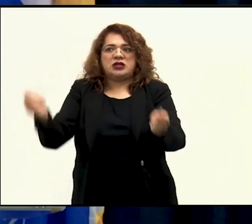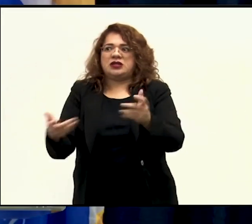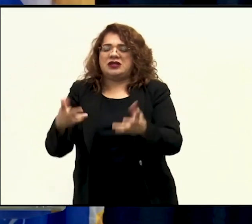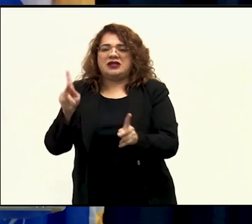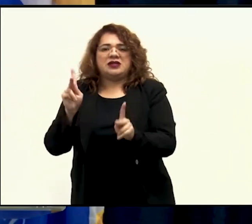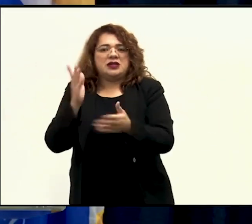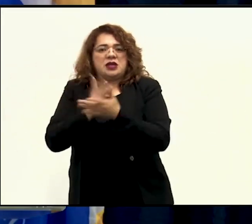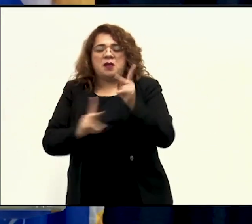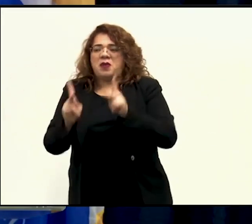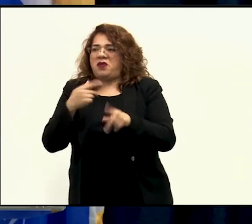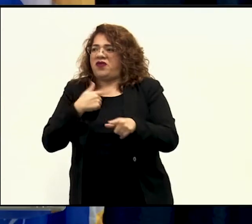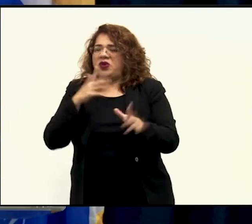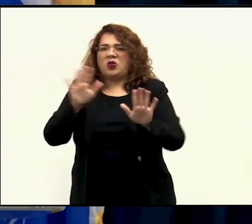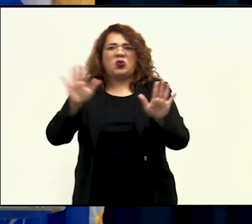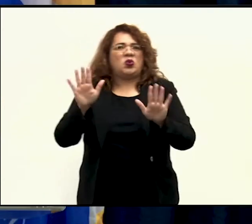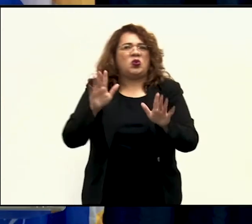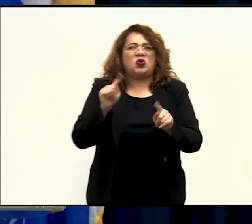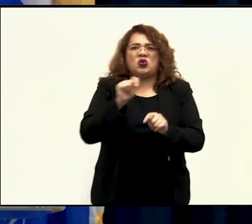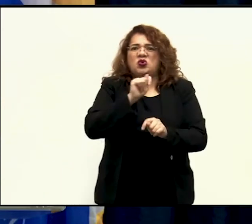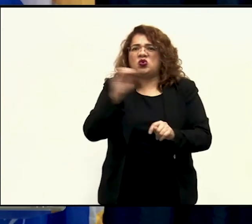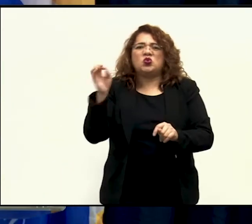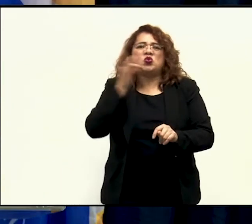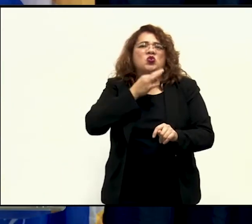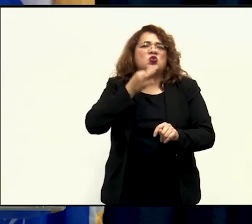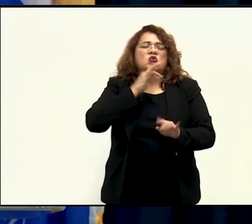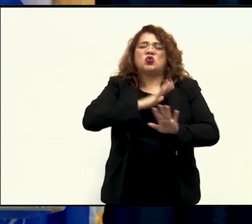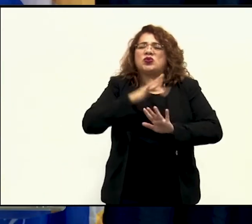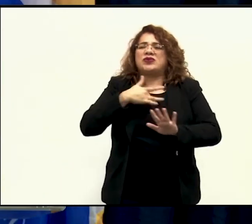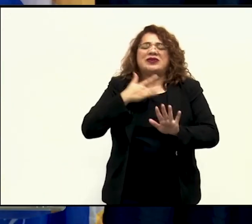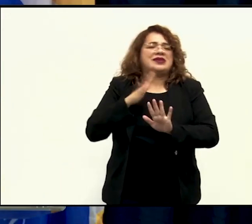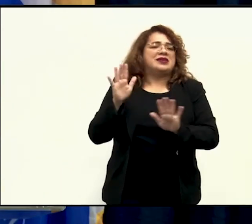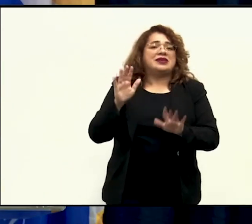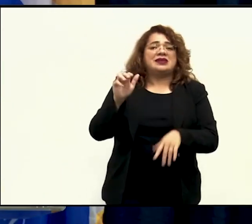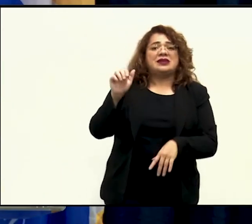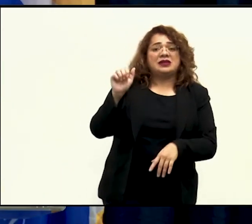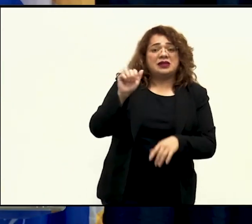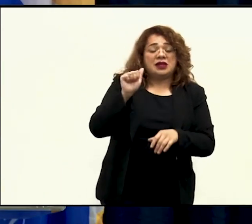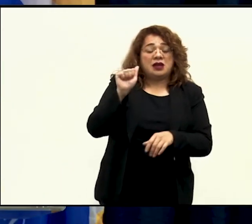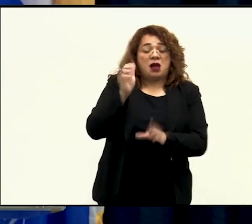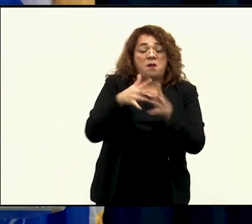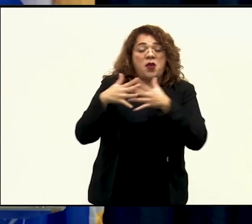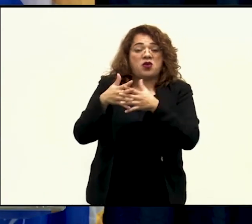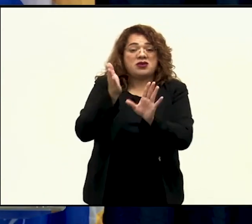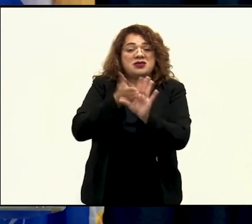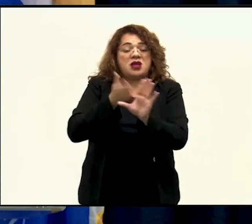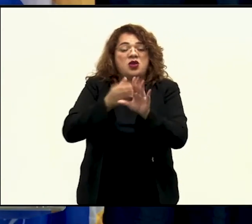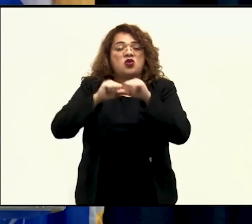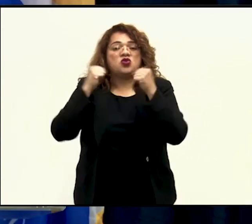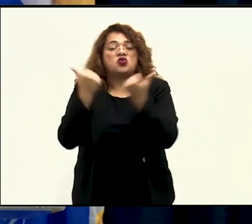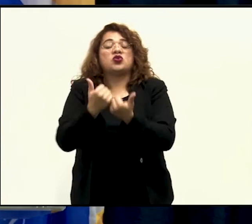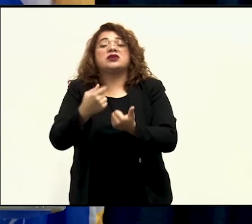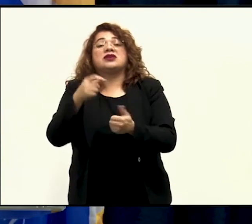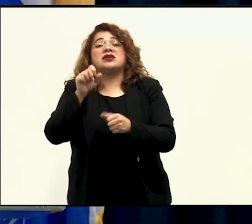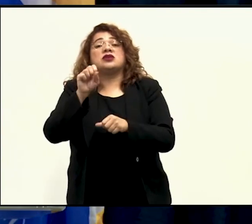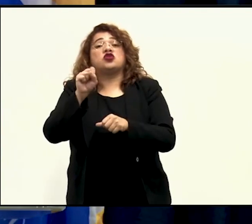In February 2021 survey from the American Psychological Association found that Americans are hesitant about our future.